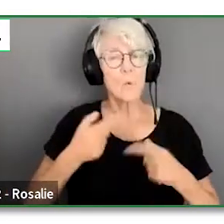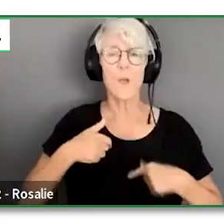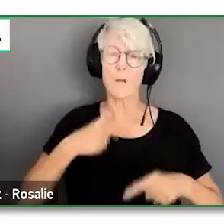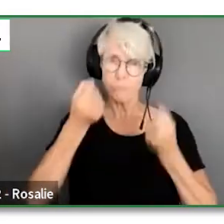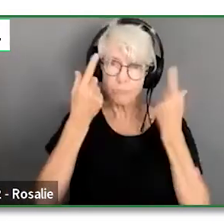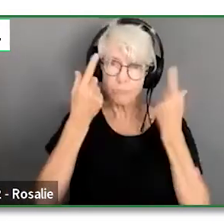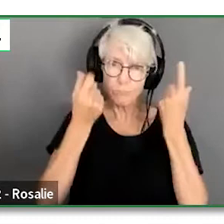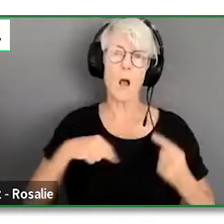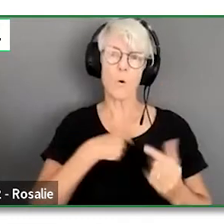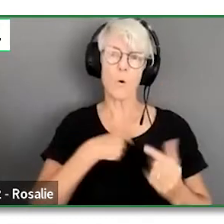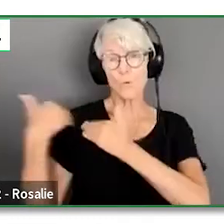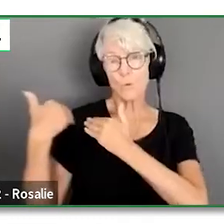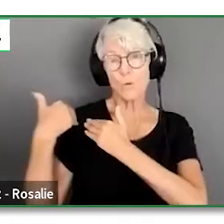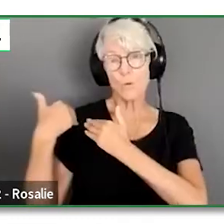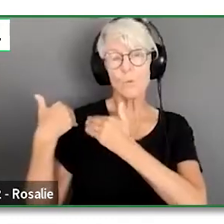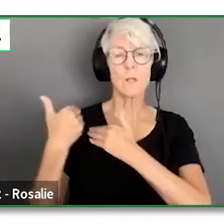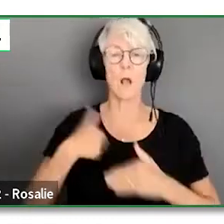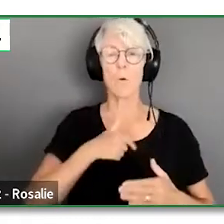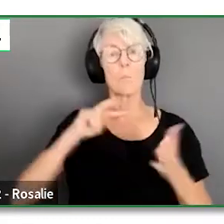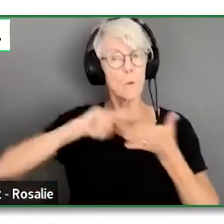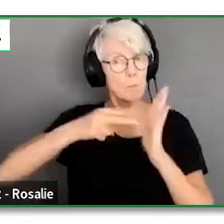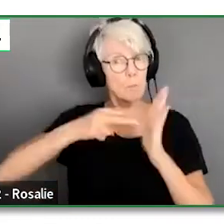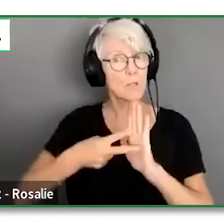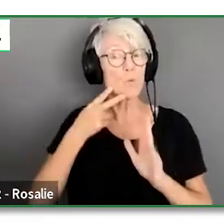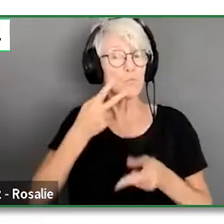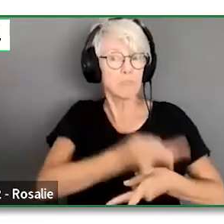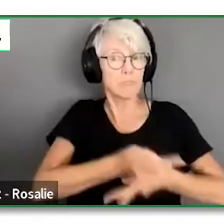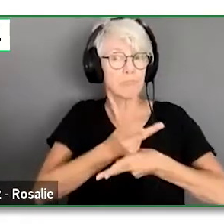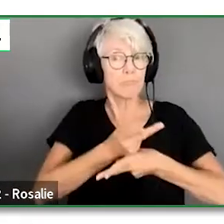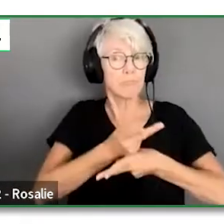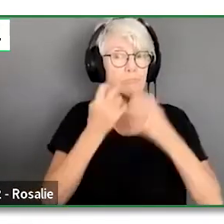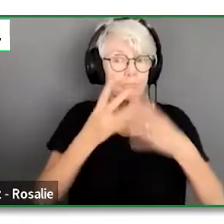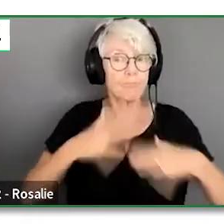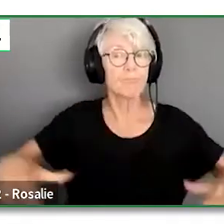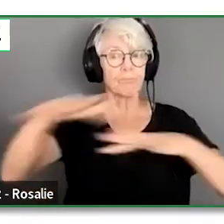purpose as custodians and caretakers of these sacred lands.